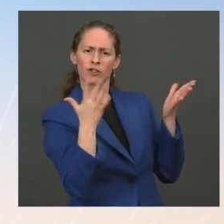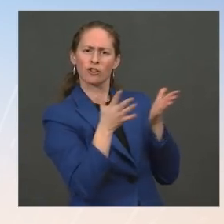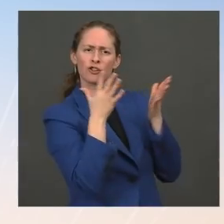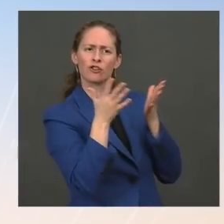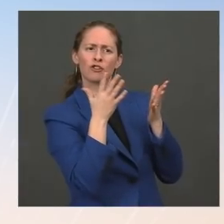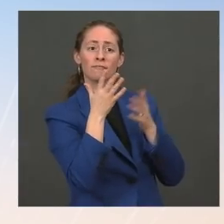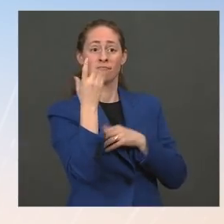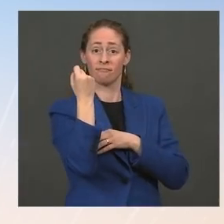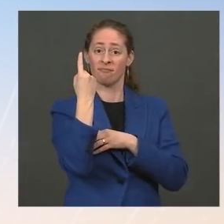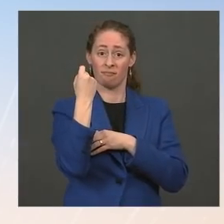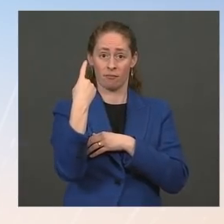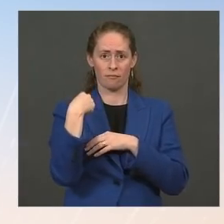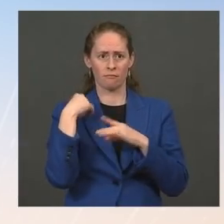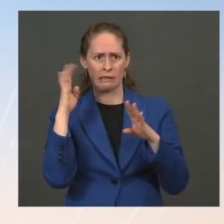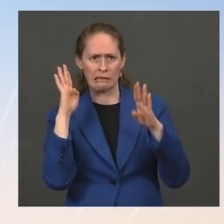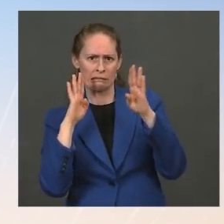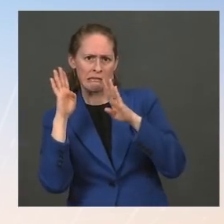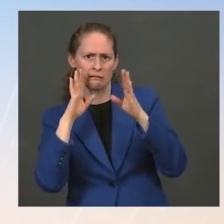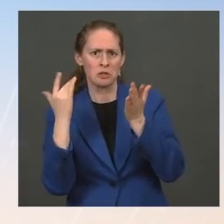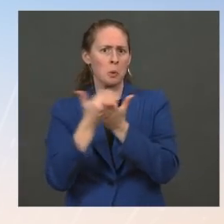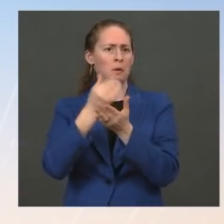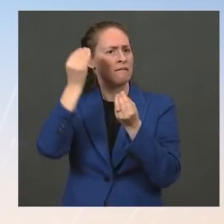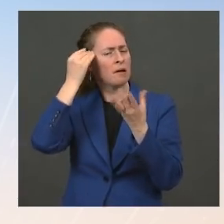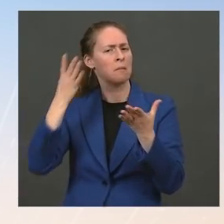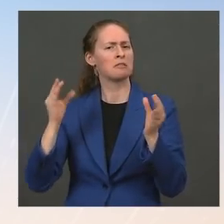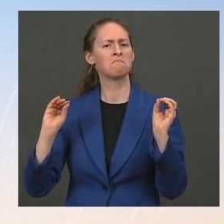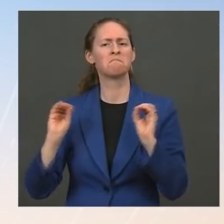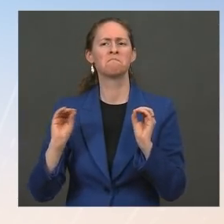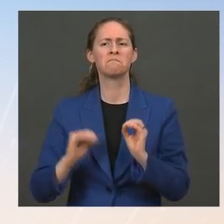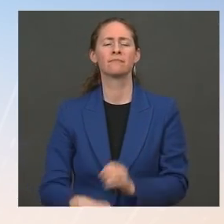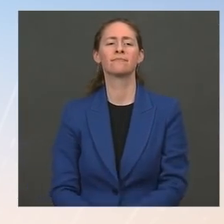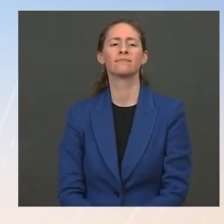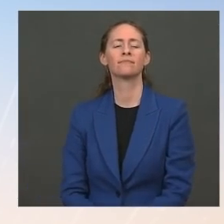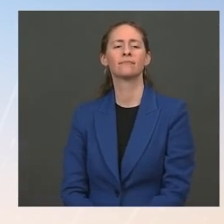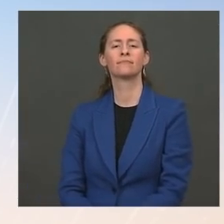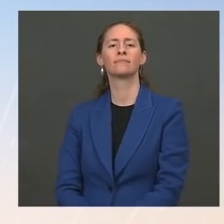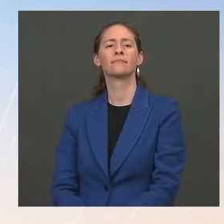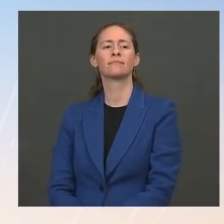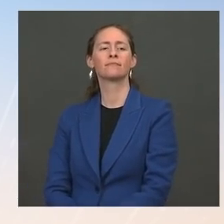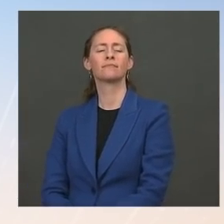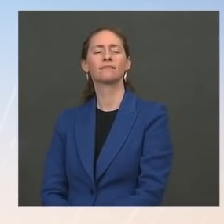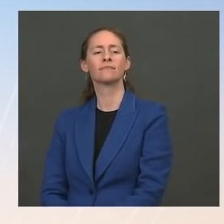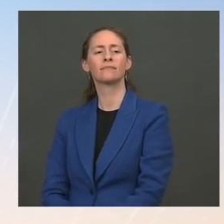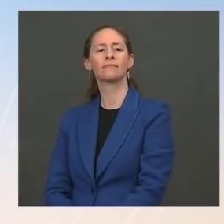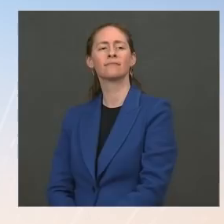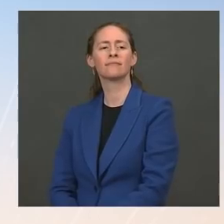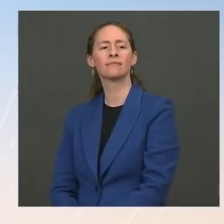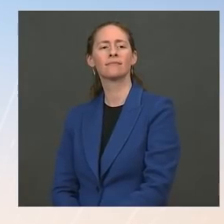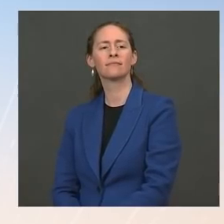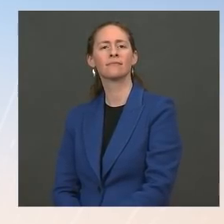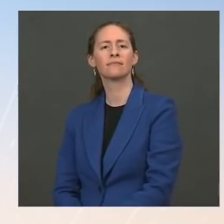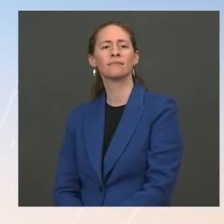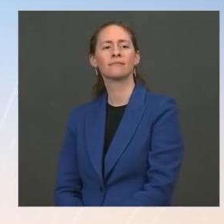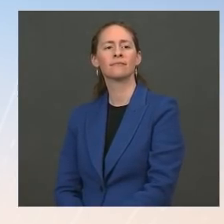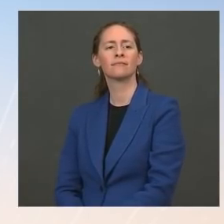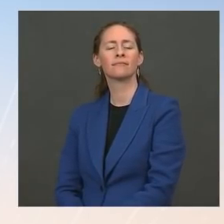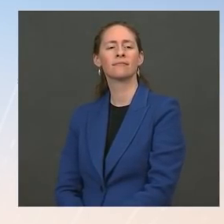and then one on a domestic matter. The President insisted that the travel ban on South Africa